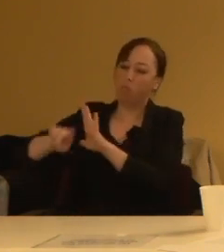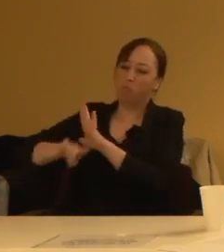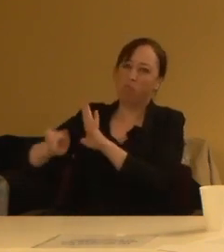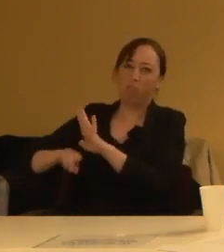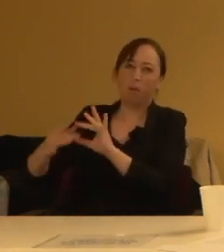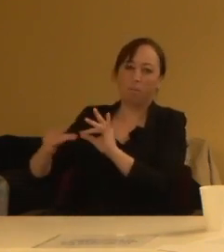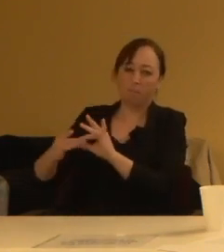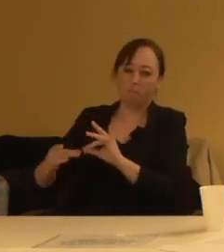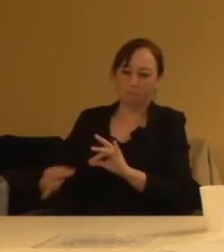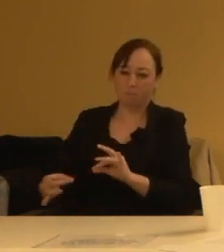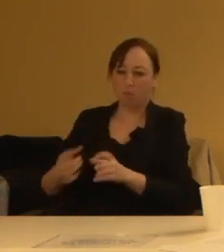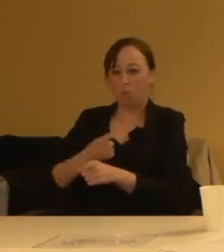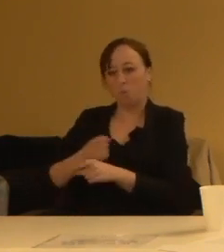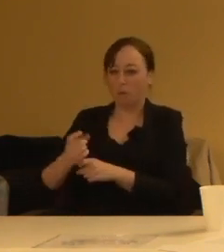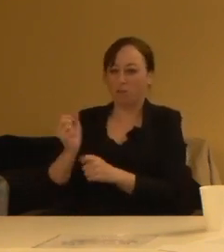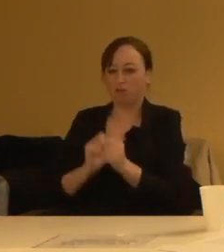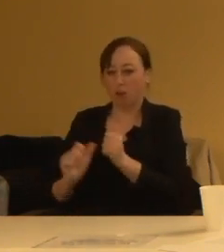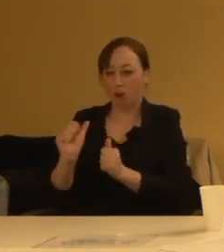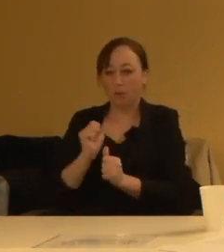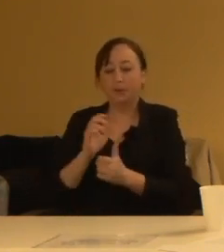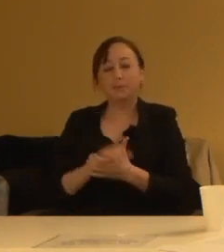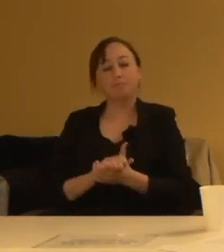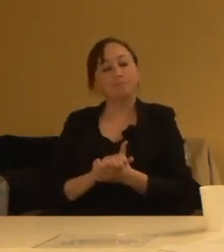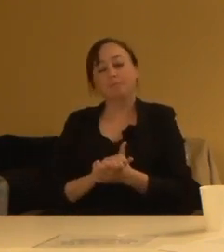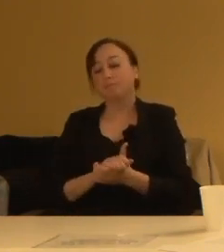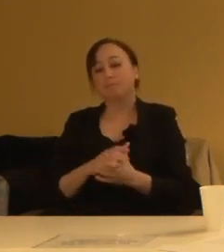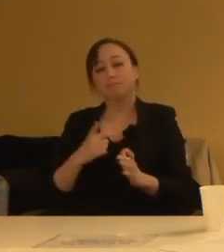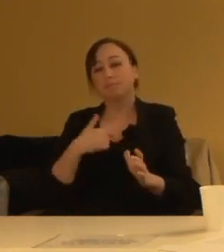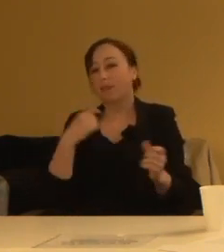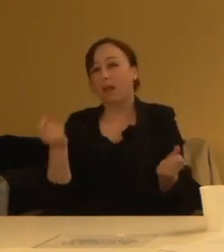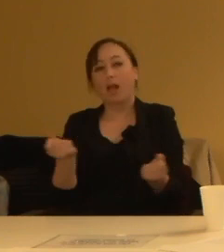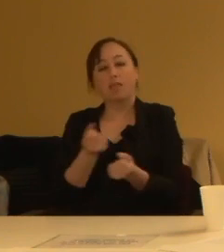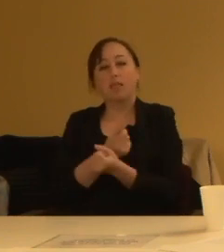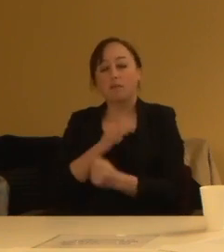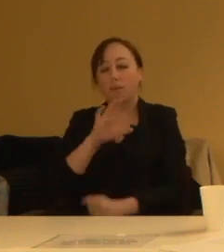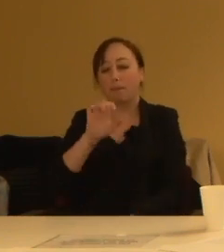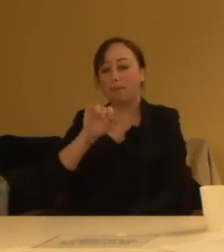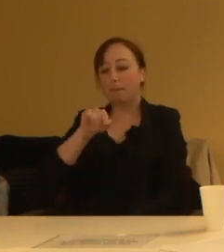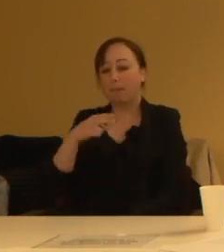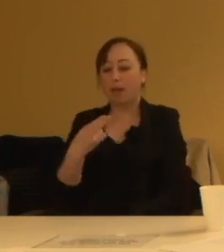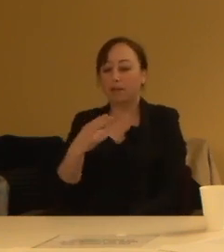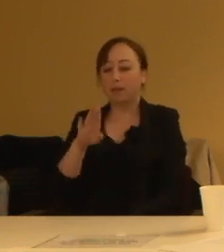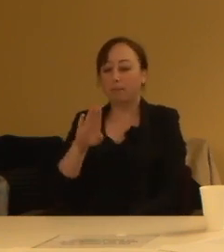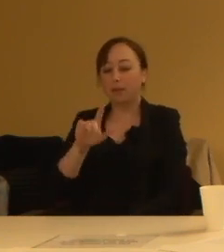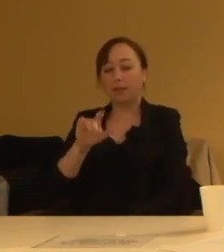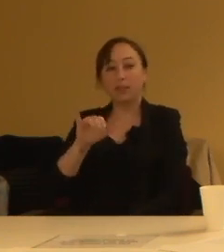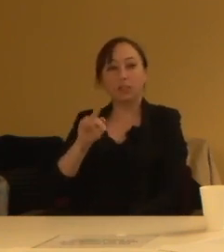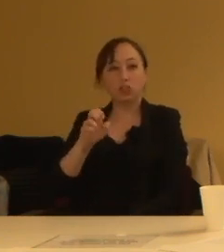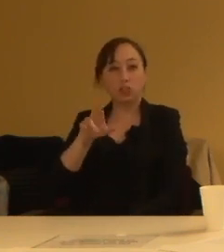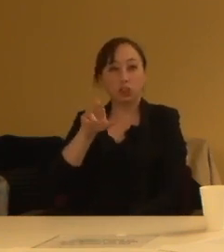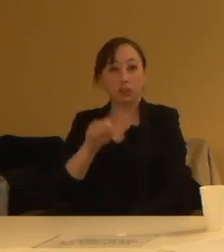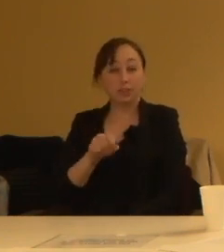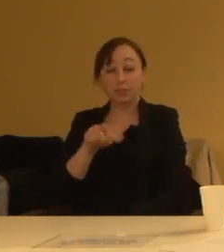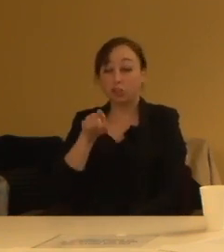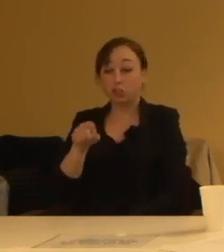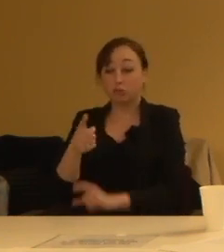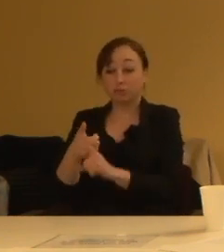And the thing that I'm gonna give, I love me some Beth Blickers, so we're just gonna go, and Beth was moderating this panel,